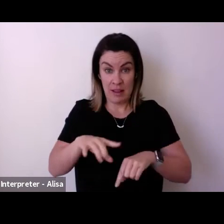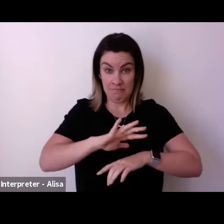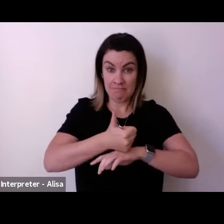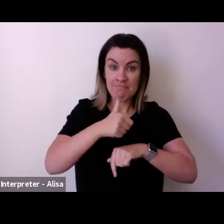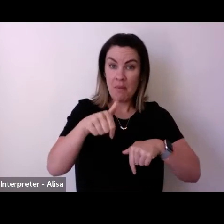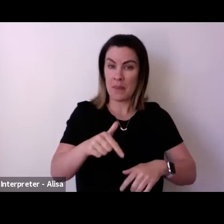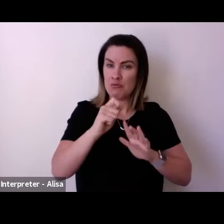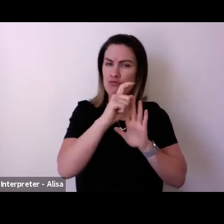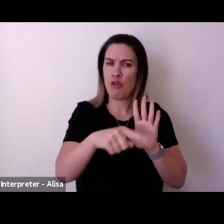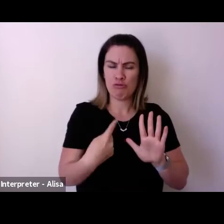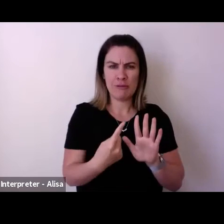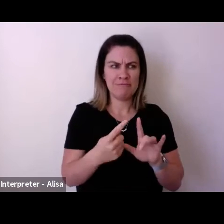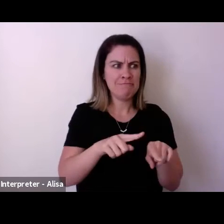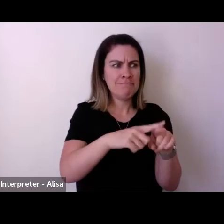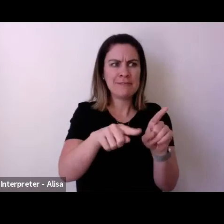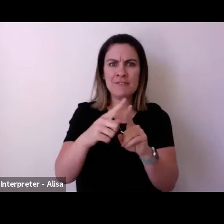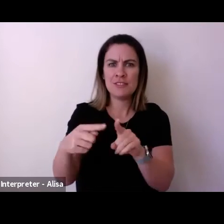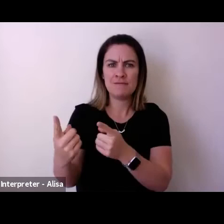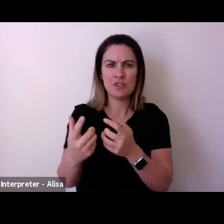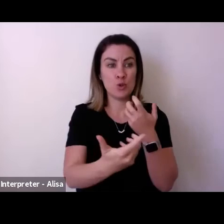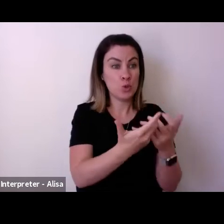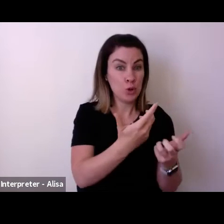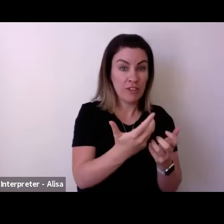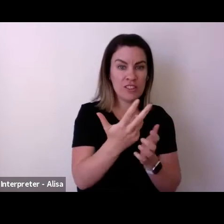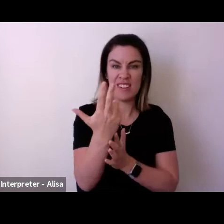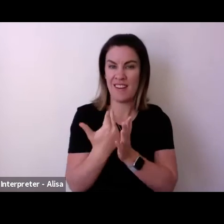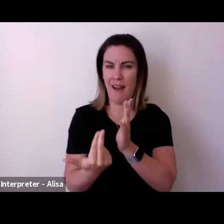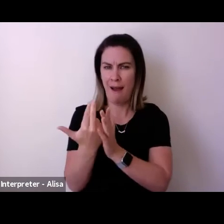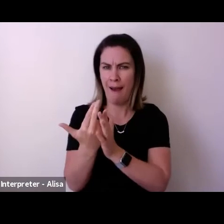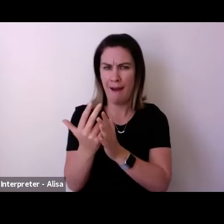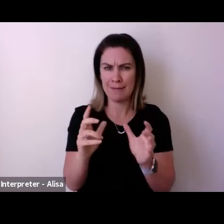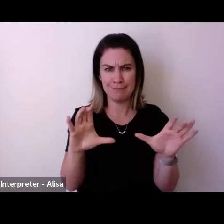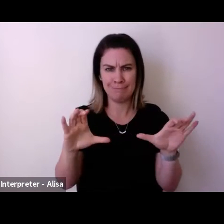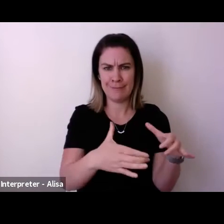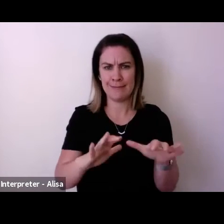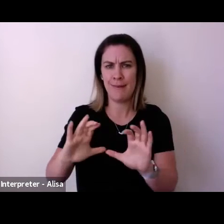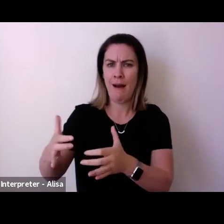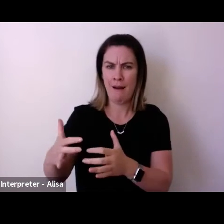shared across the arts and university sectors, most critically these include the need to address